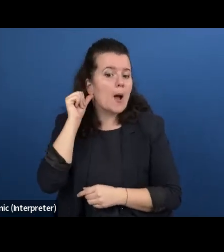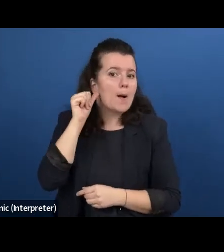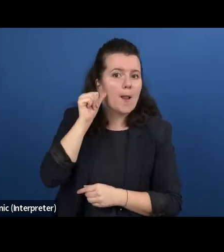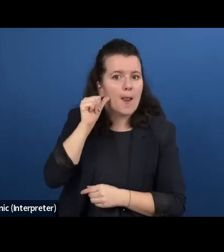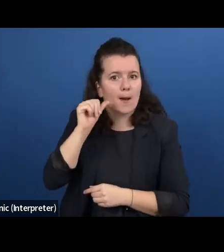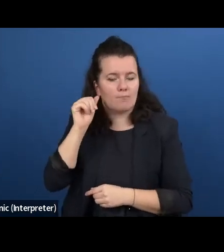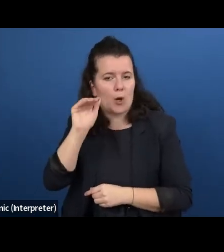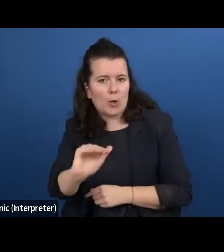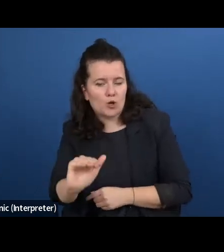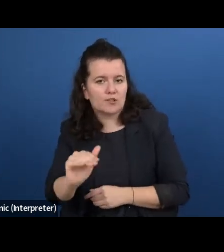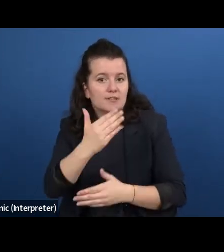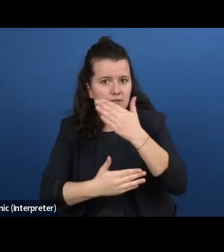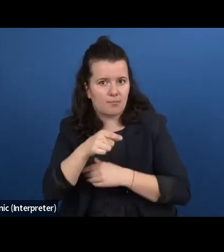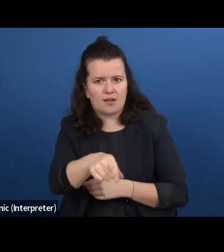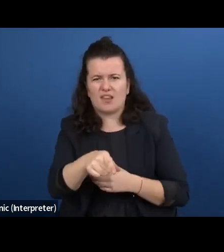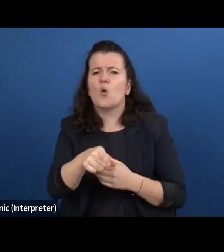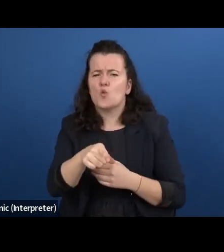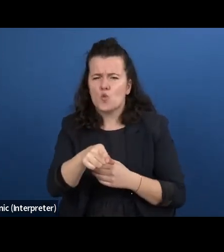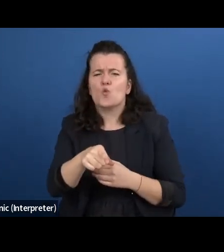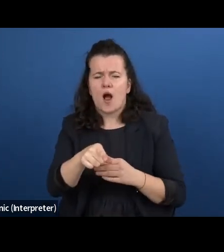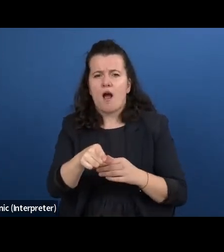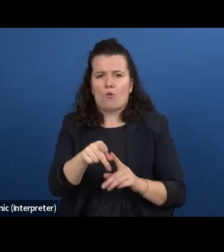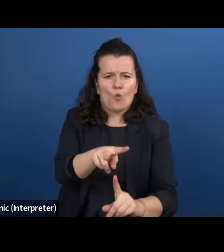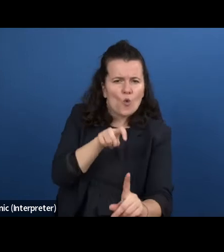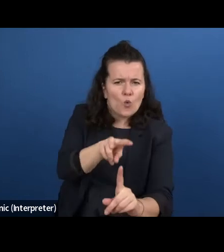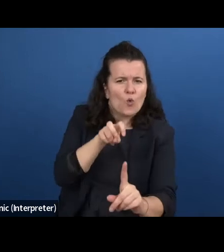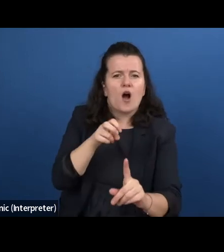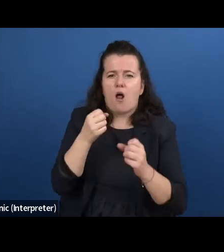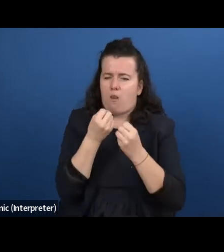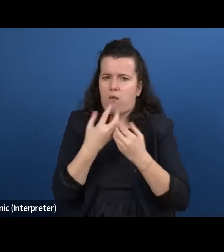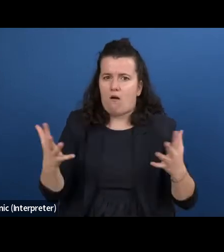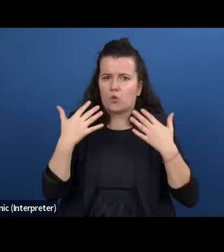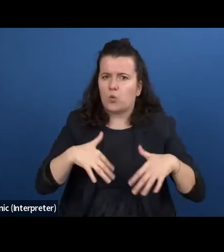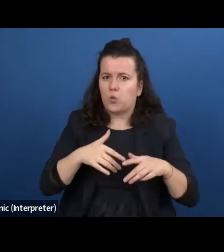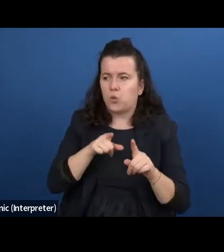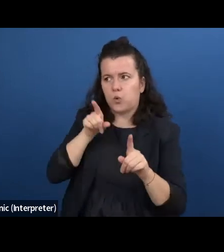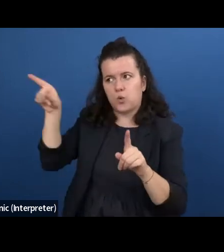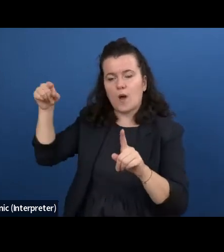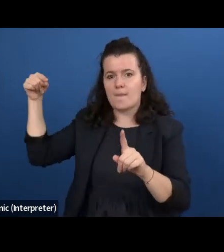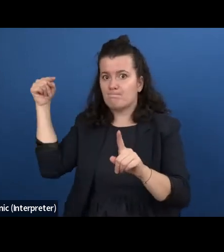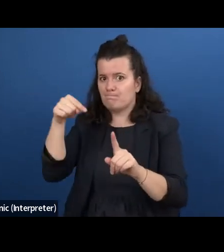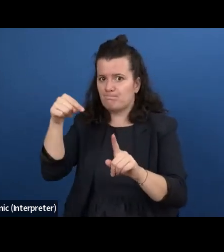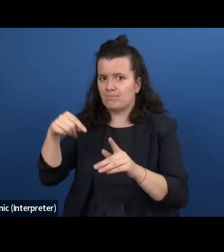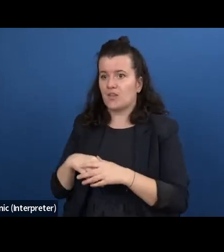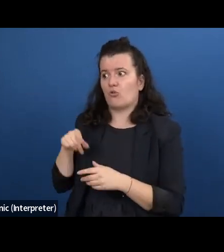when it reviews countries that ratified the UN Convention on the Rights of Persons with Disabilities (CRPD).